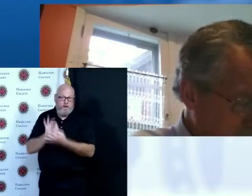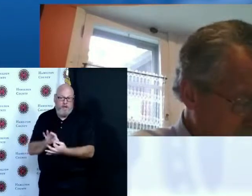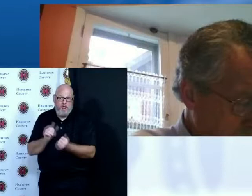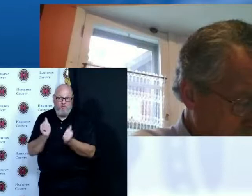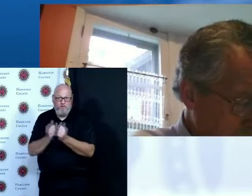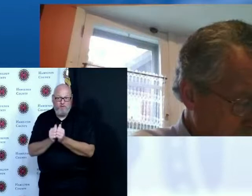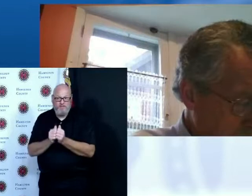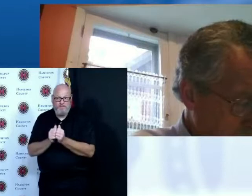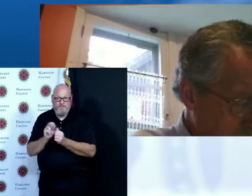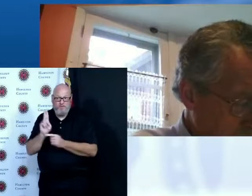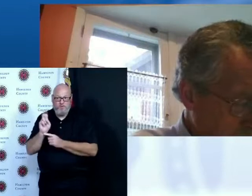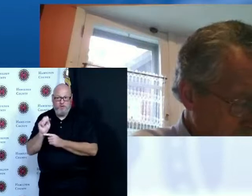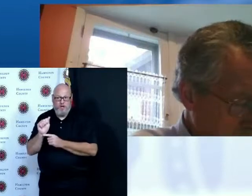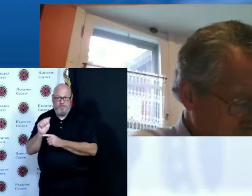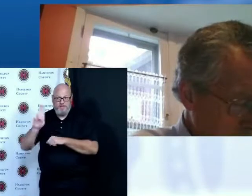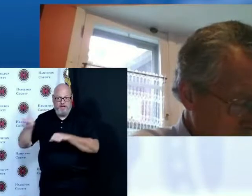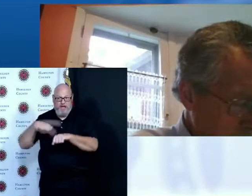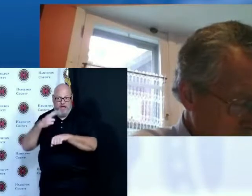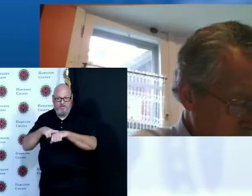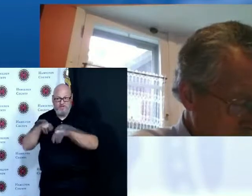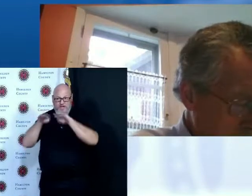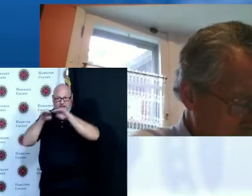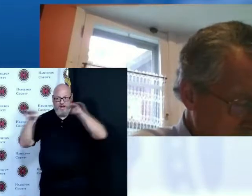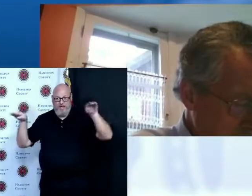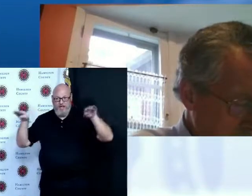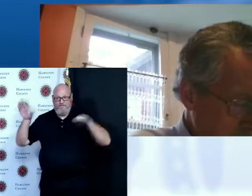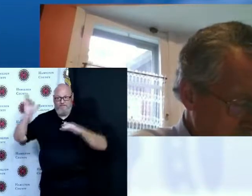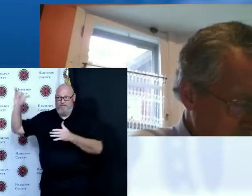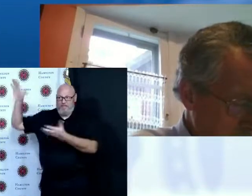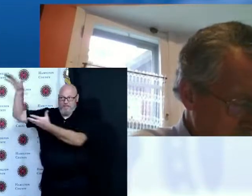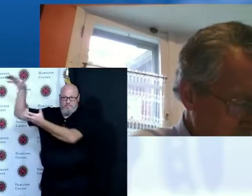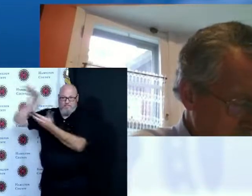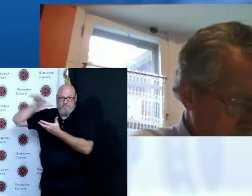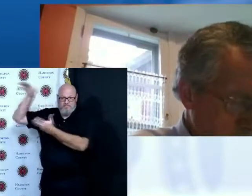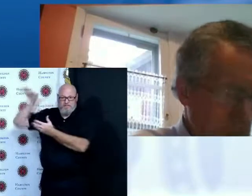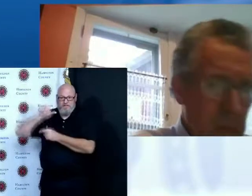coming in from that level and you've heard President Biden talk about more